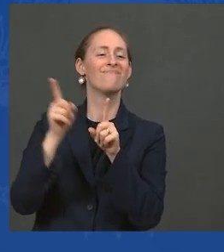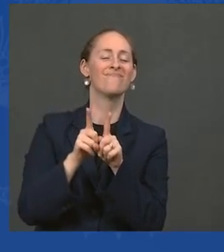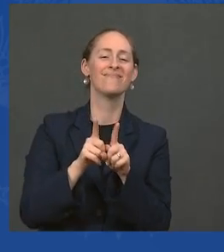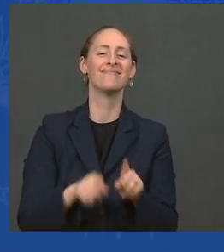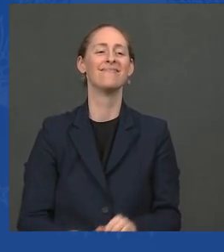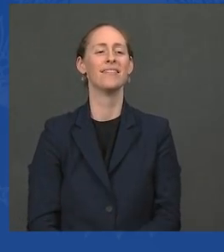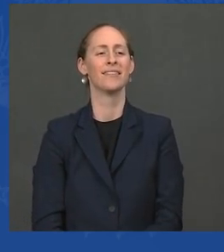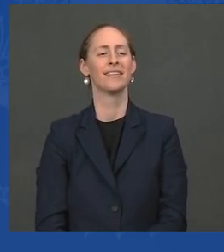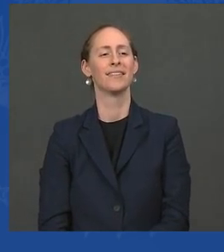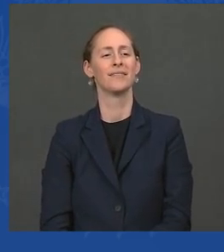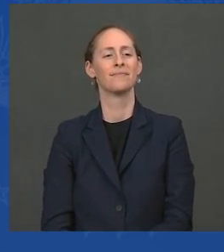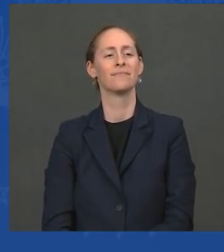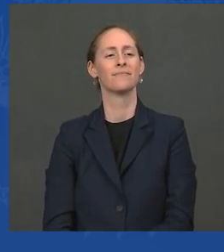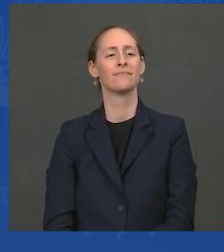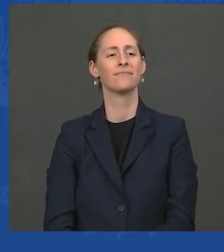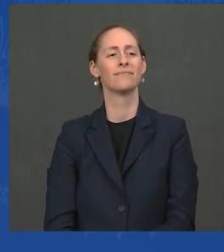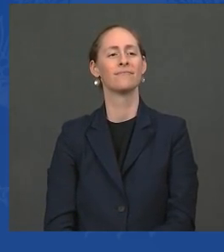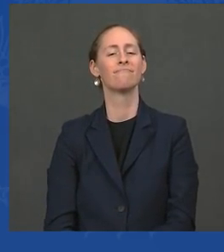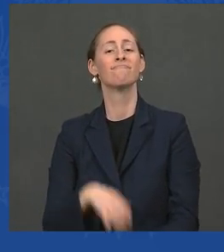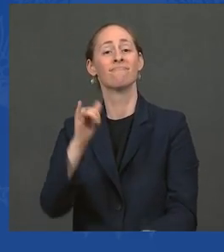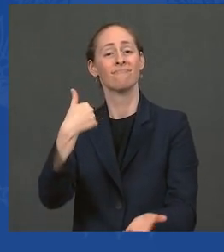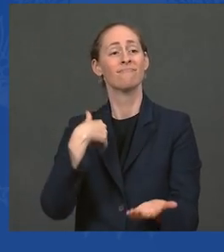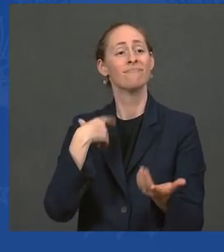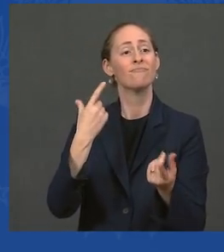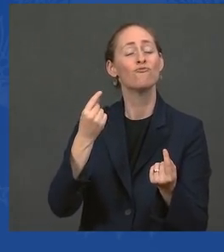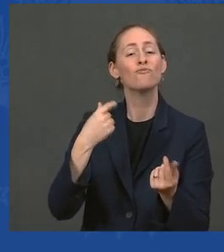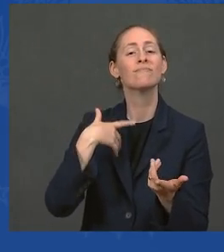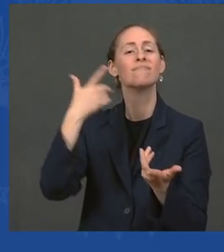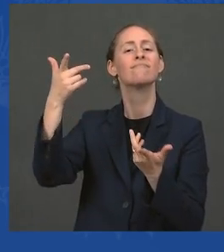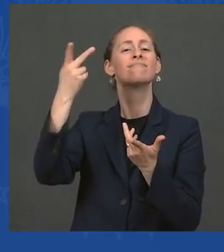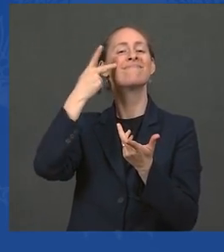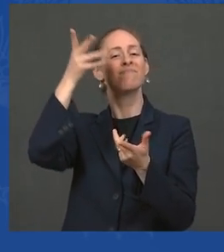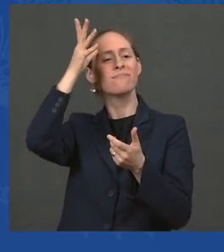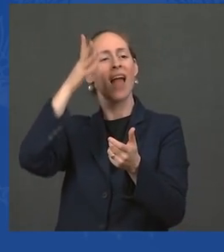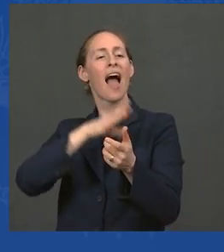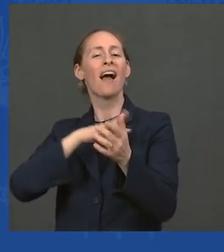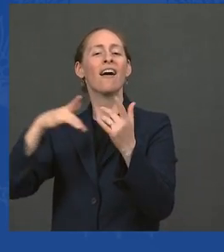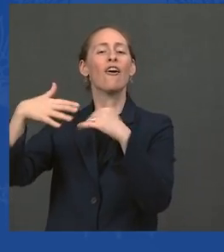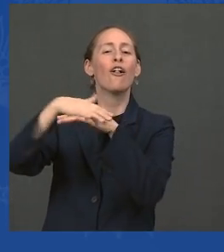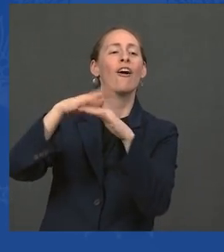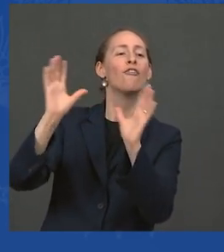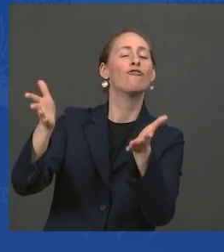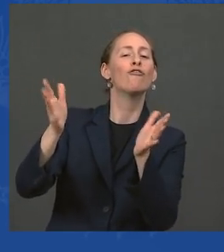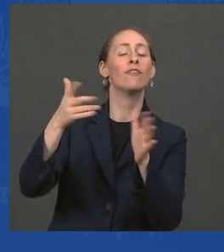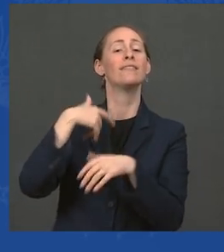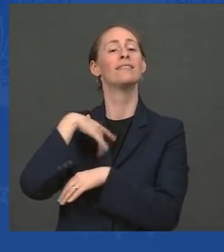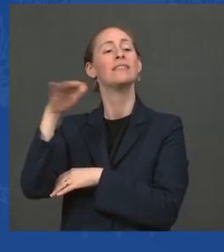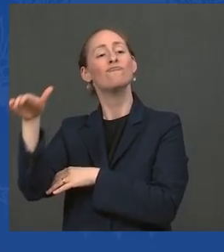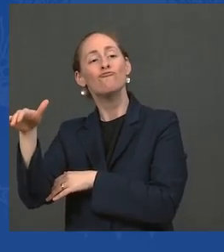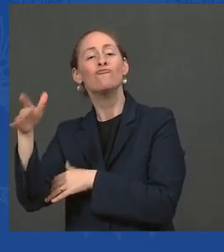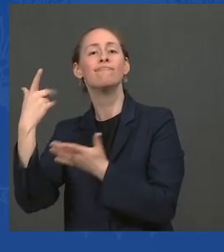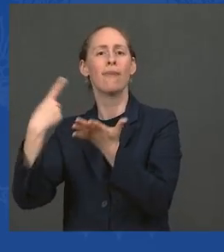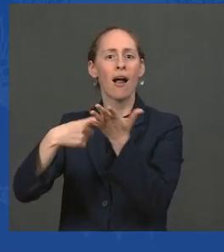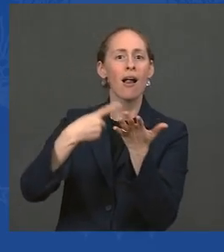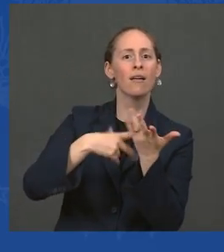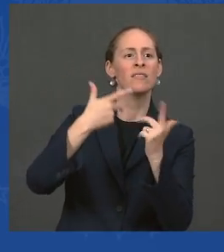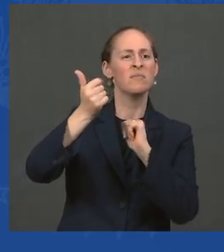and I -- they talked. And they talked about everything from sports and politics and -- and that's where --